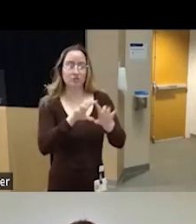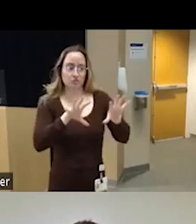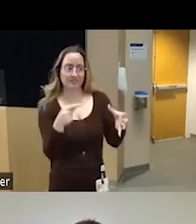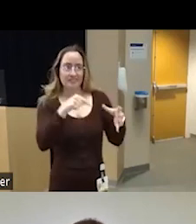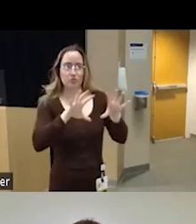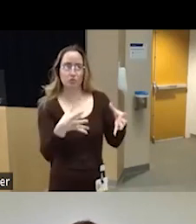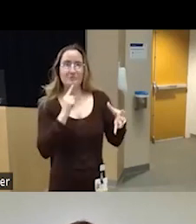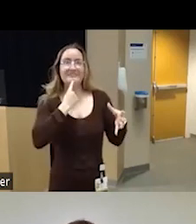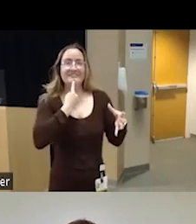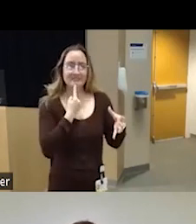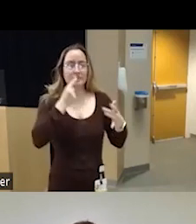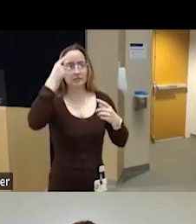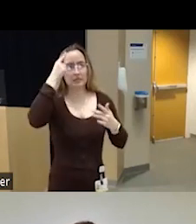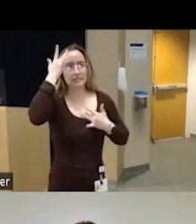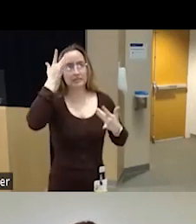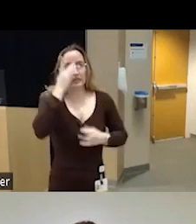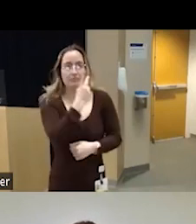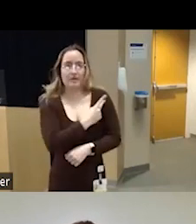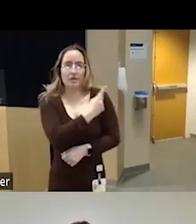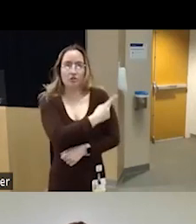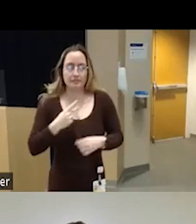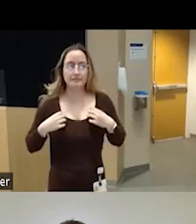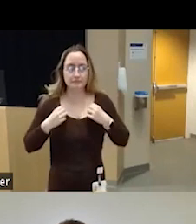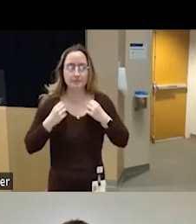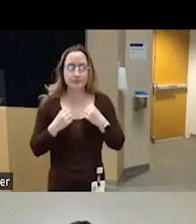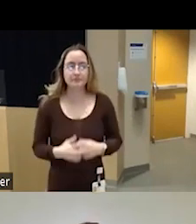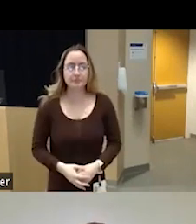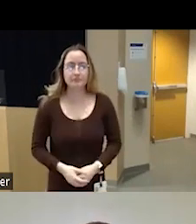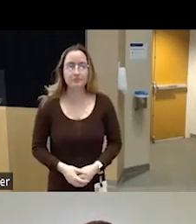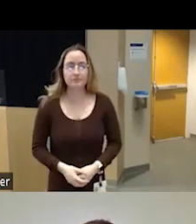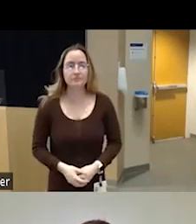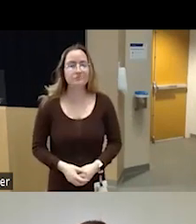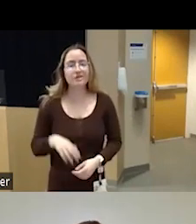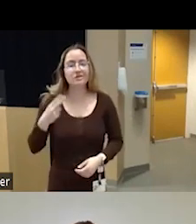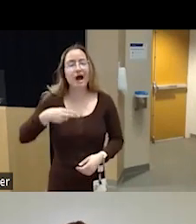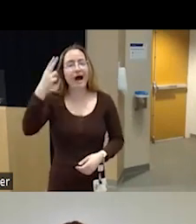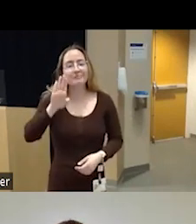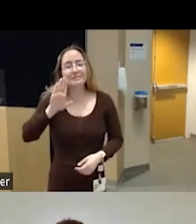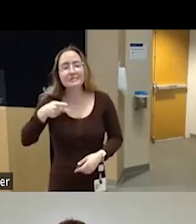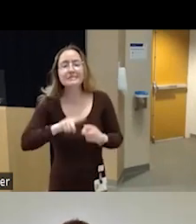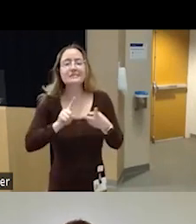Including and especially in people's schizophrenia. I'm not pressure smoking substance use